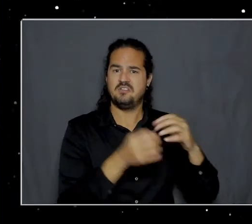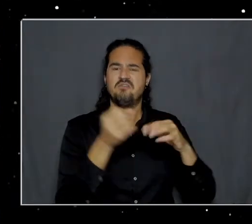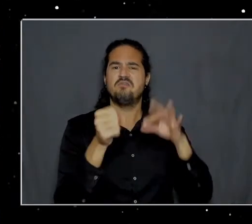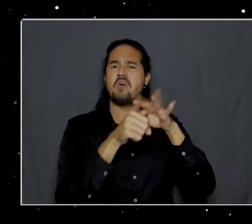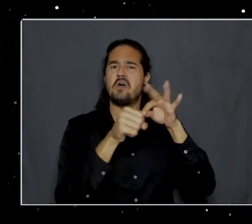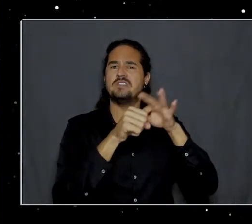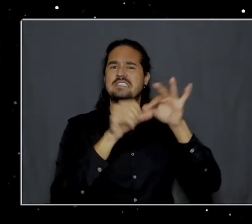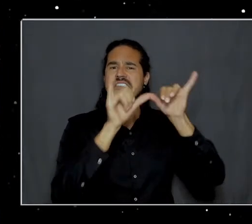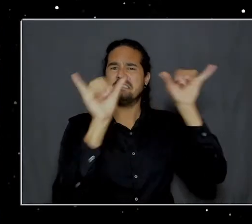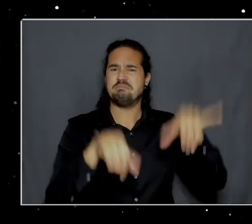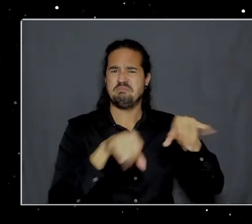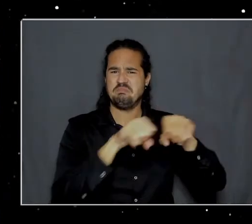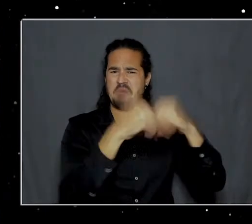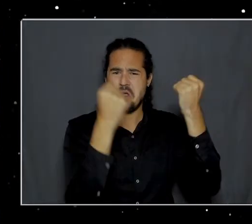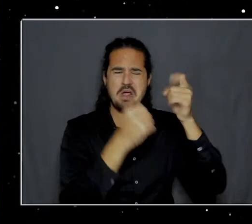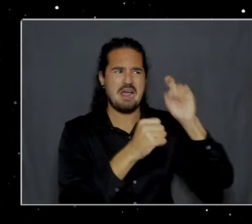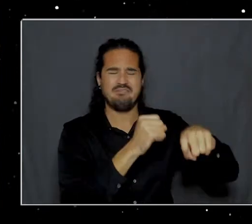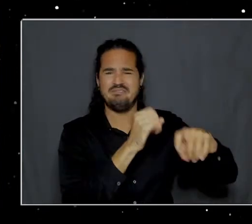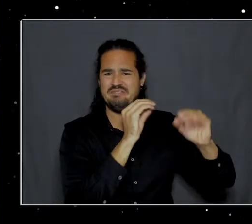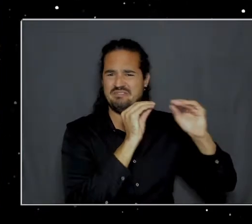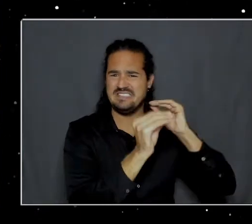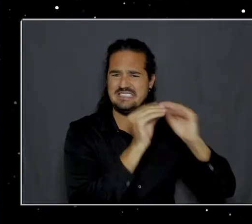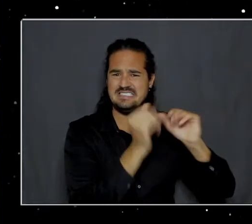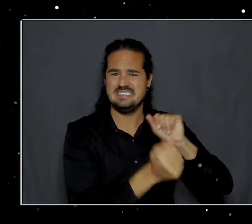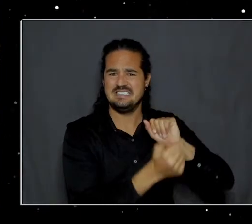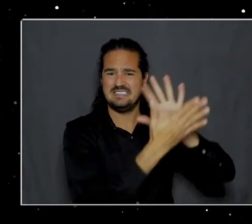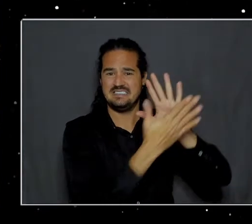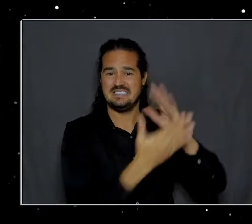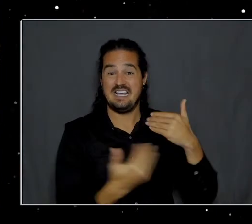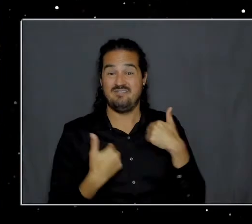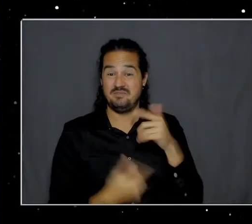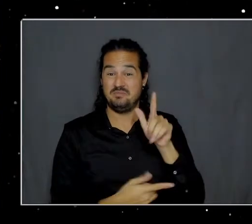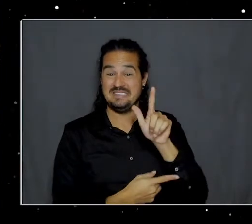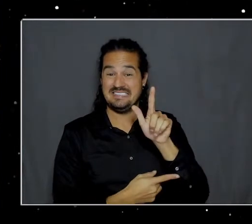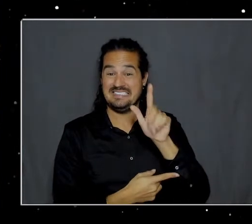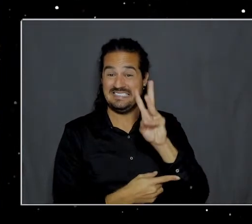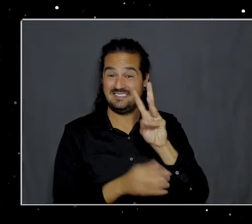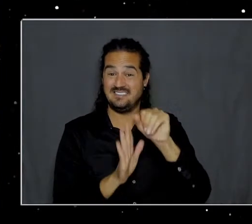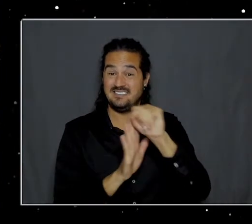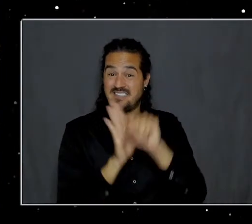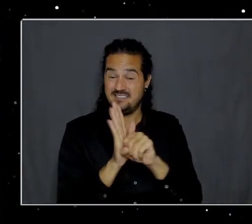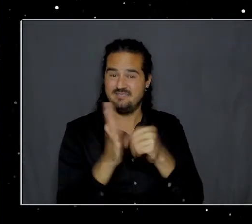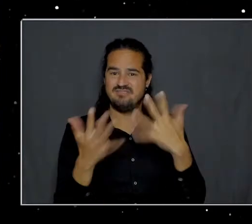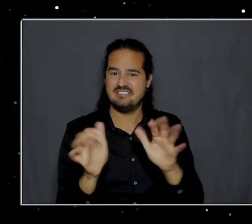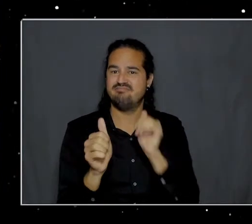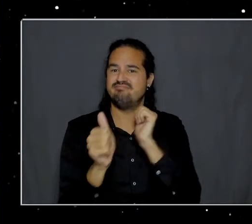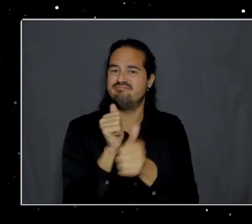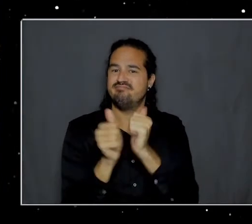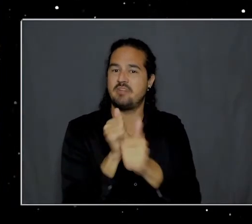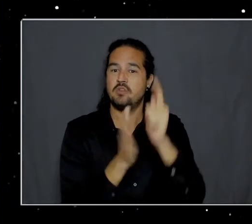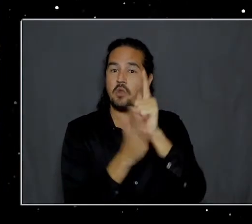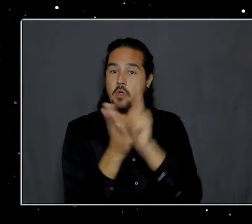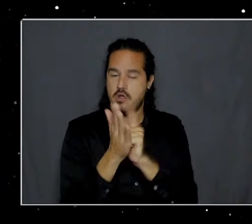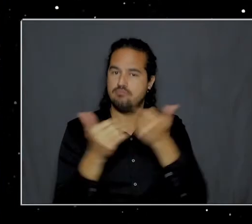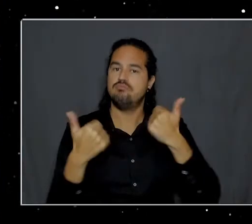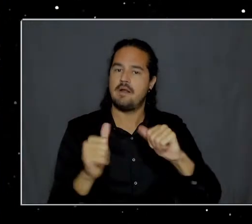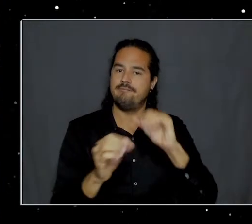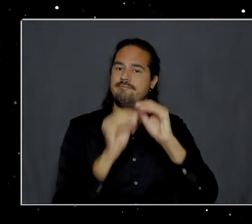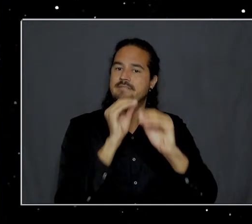WORRIED ABOUT VOTING. SO IT'S SAYING SOMETHING'S WRONG.